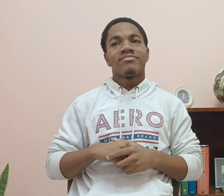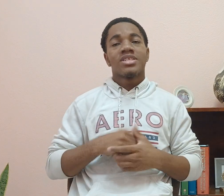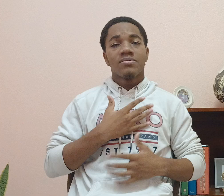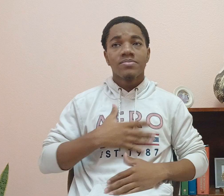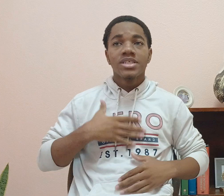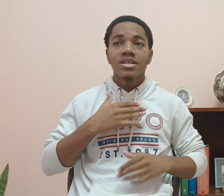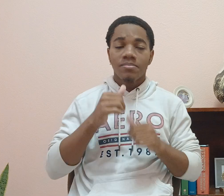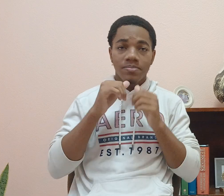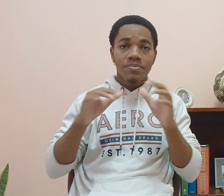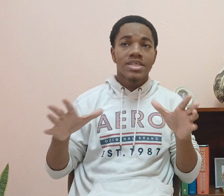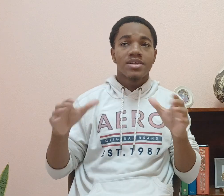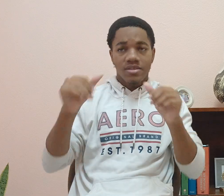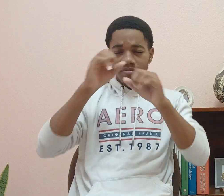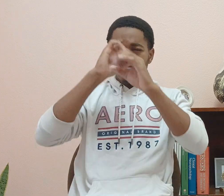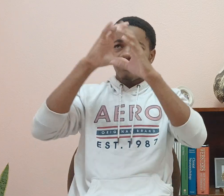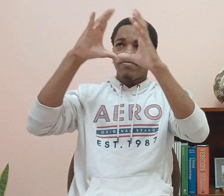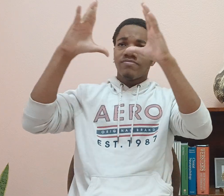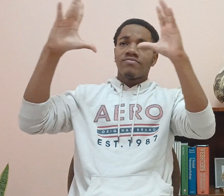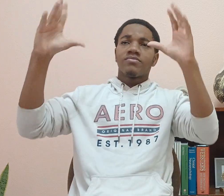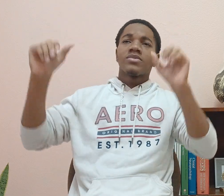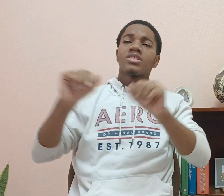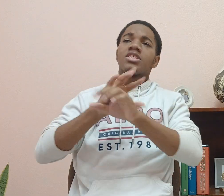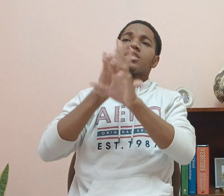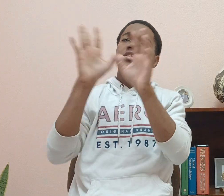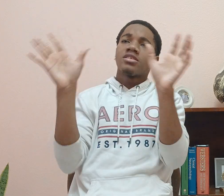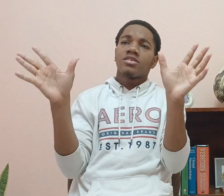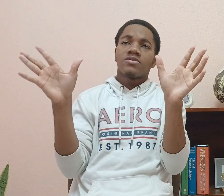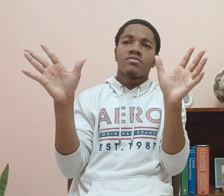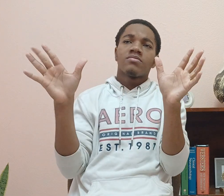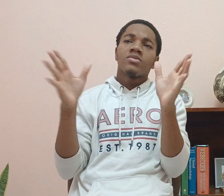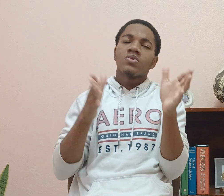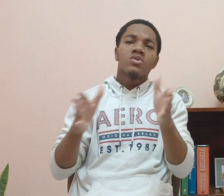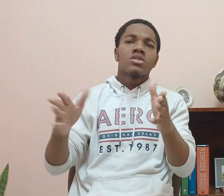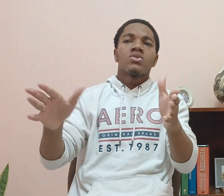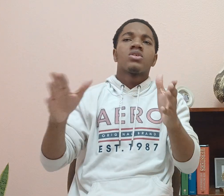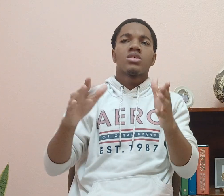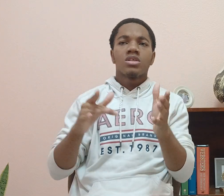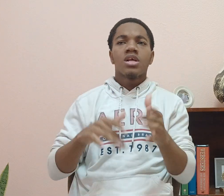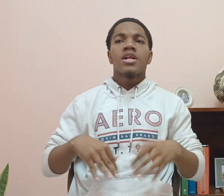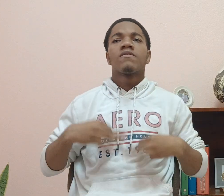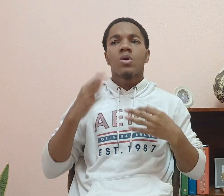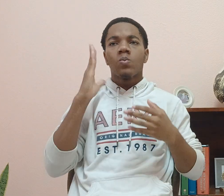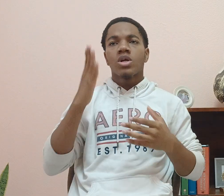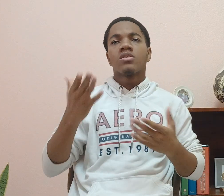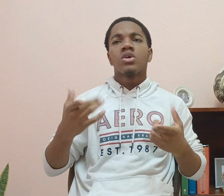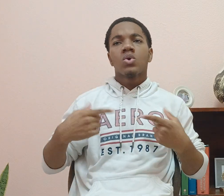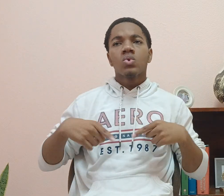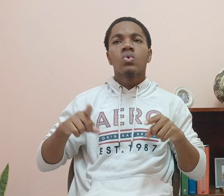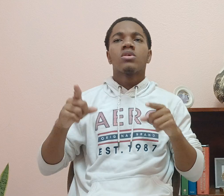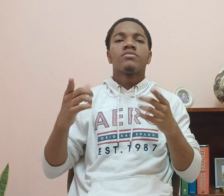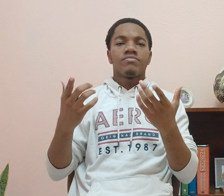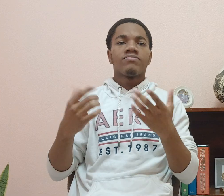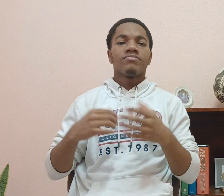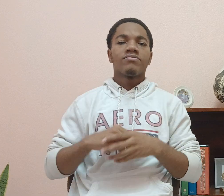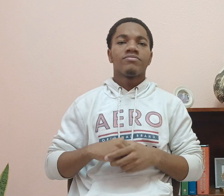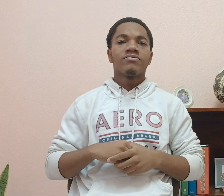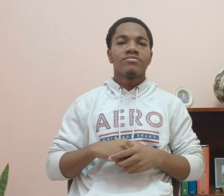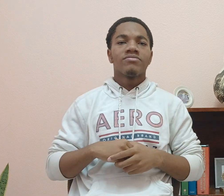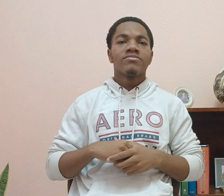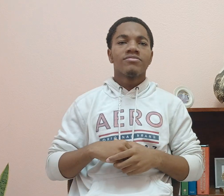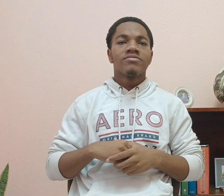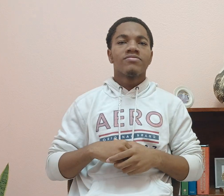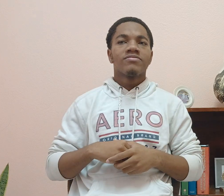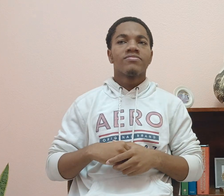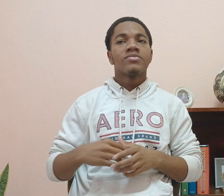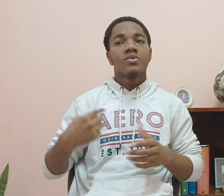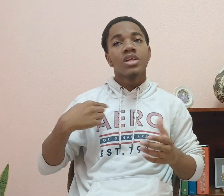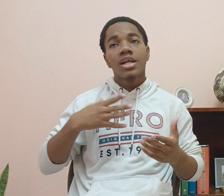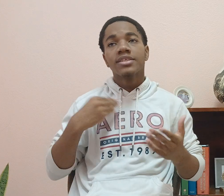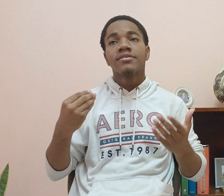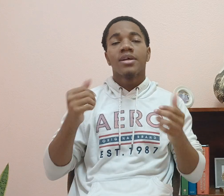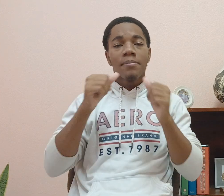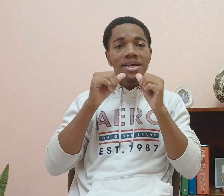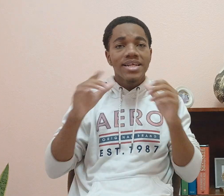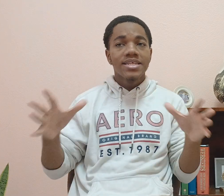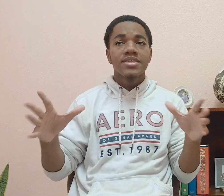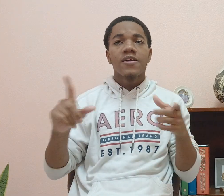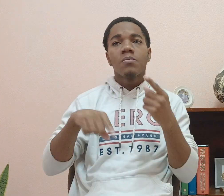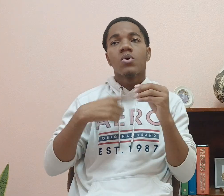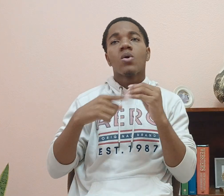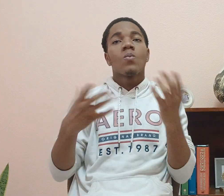the paths that their lives will take and about the welfare of this beautiful country that they